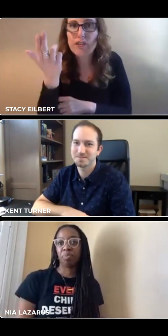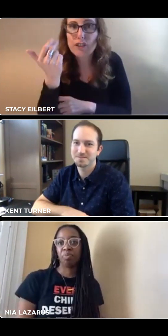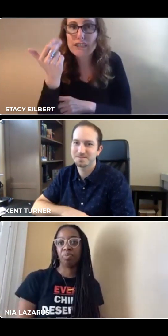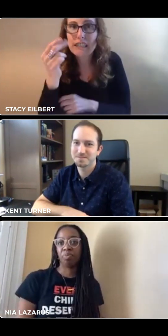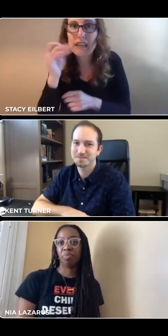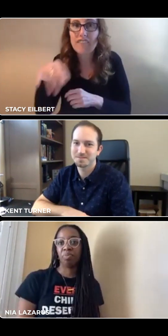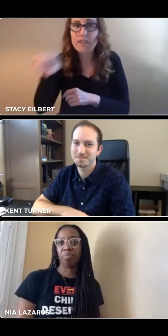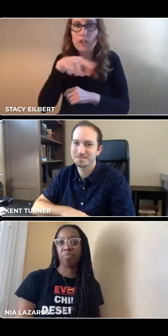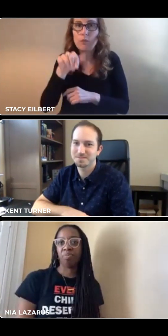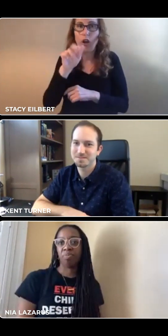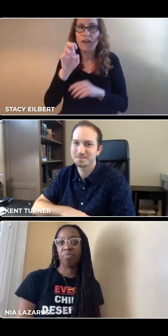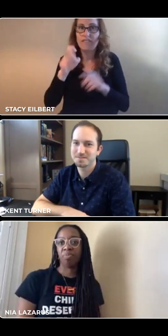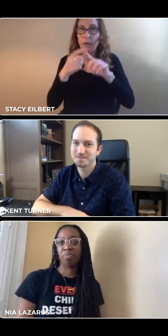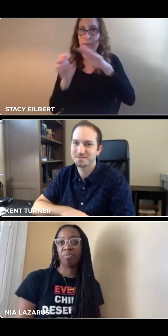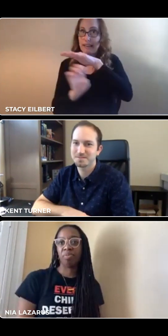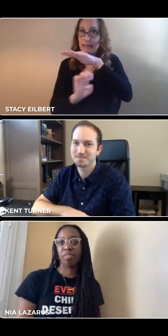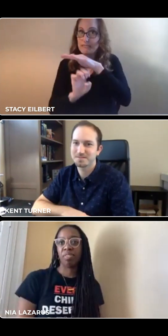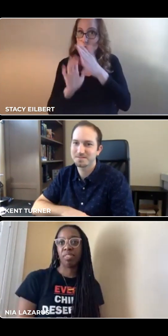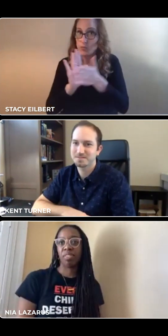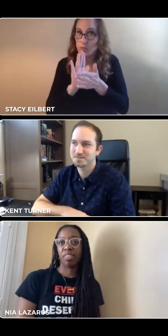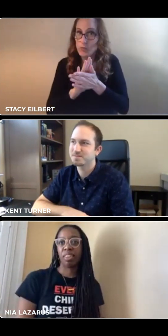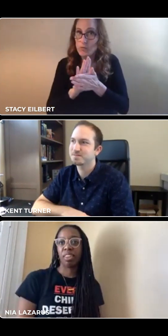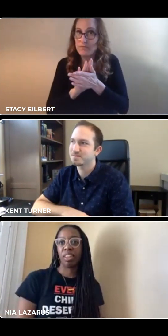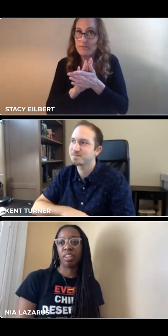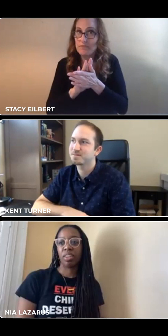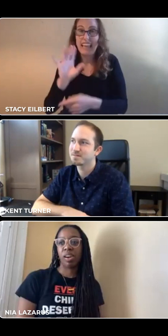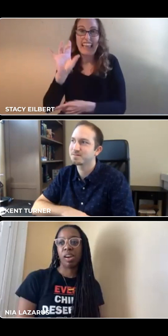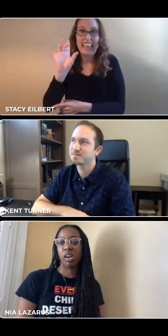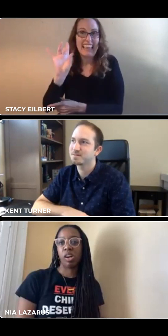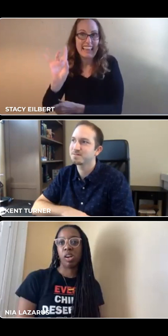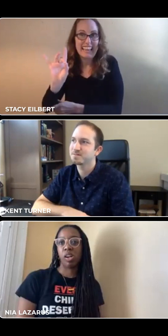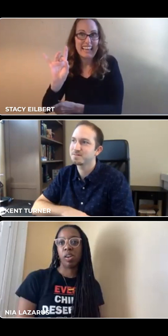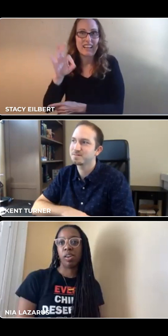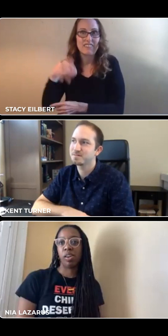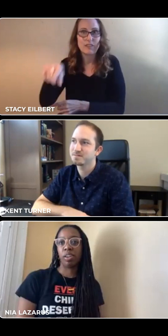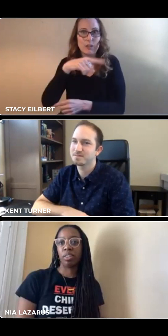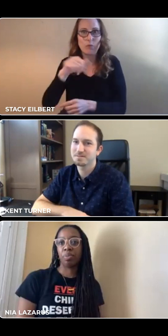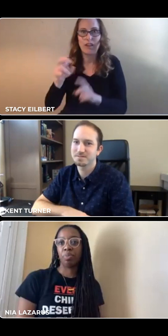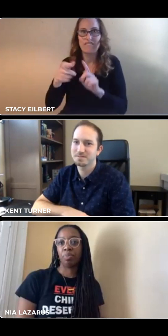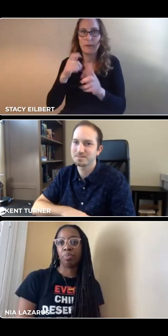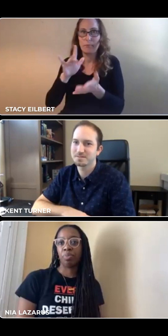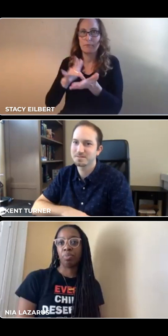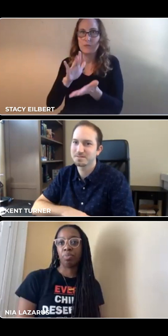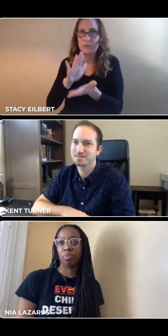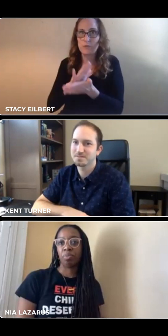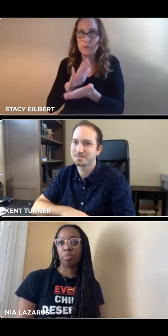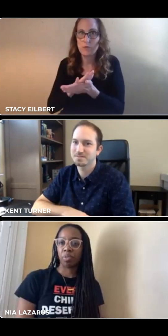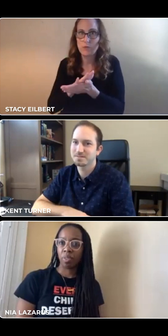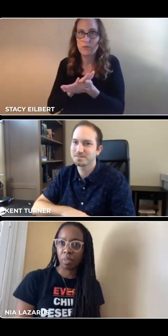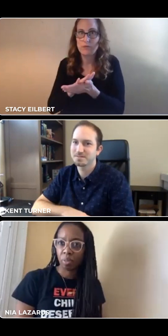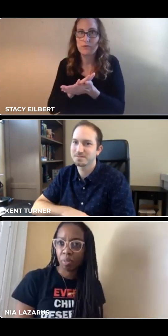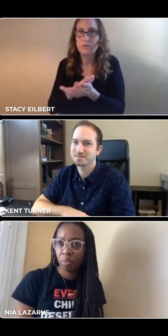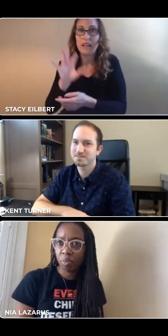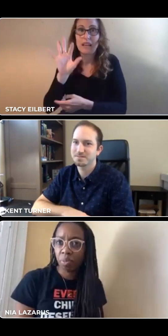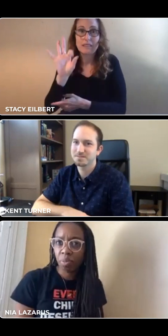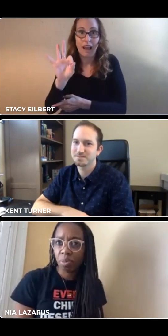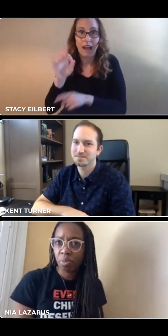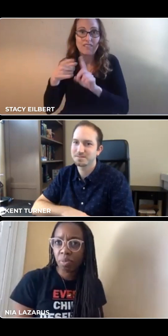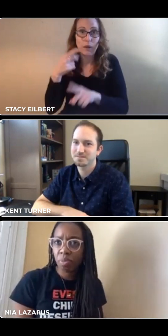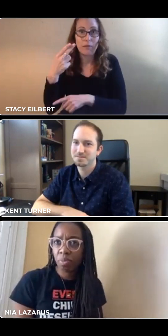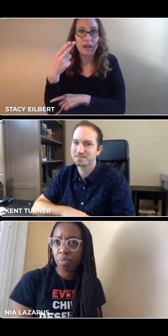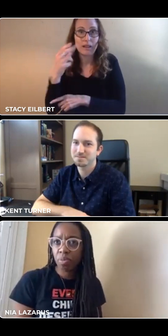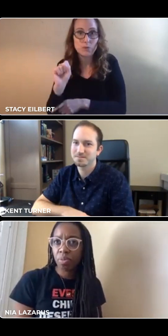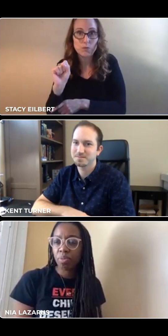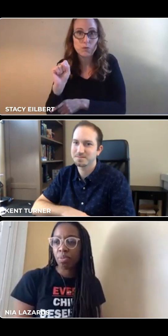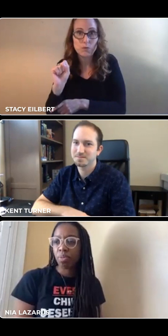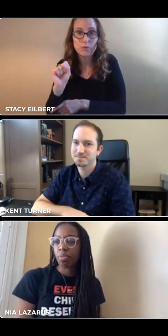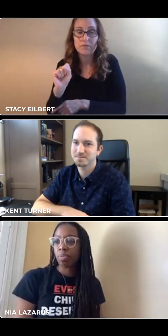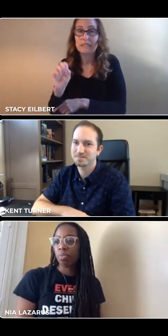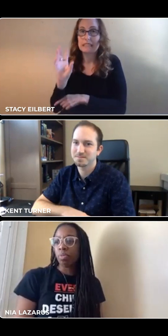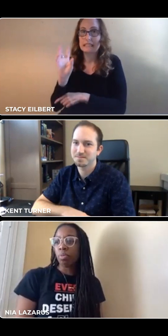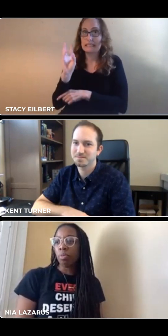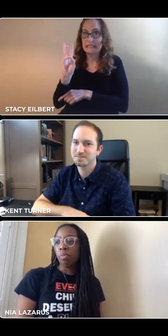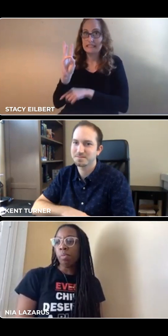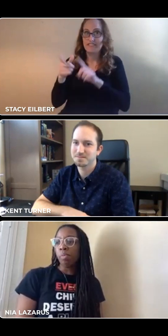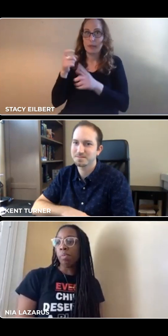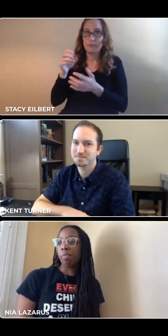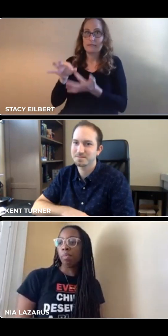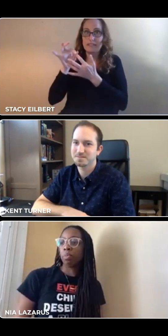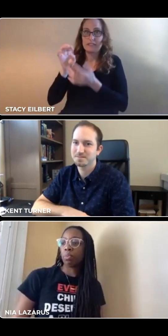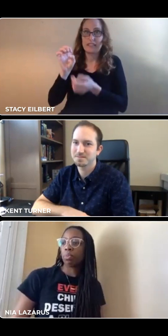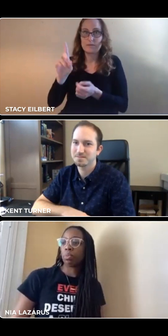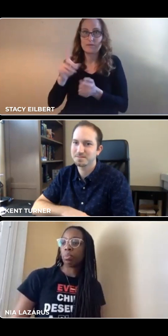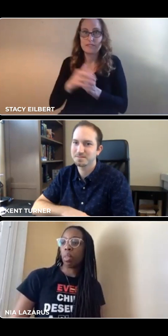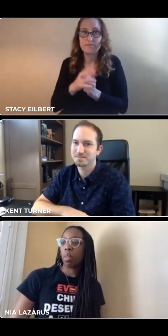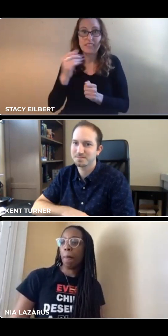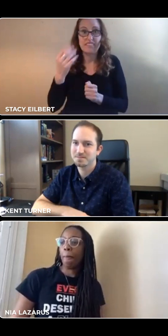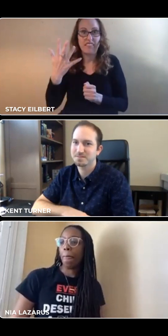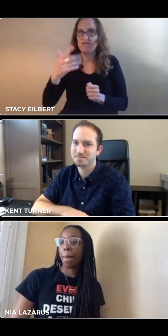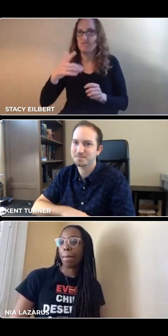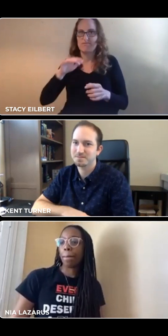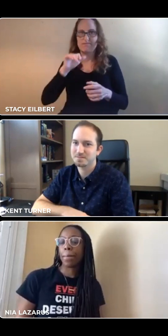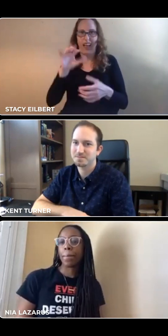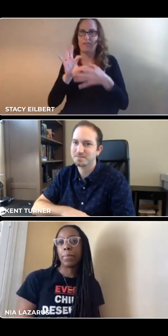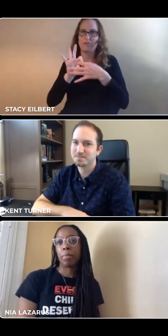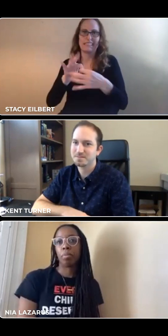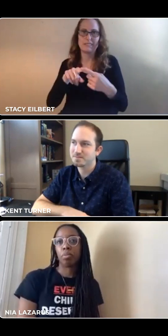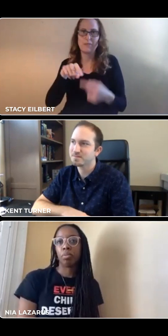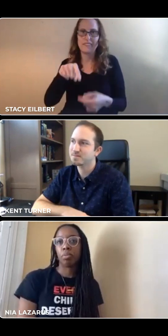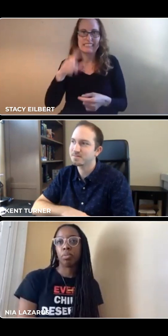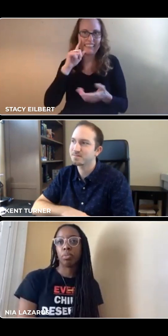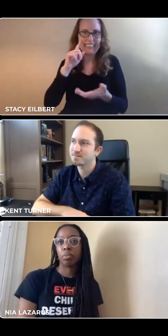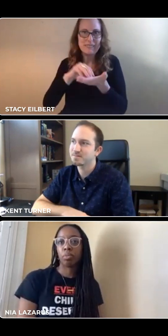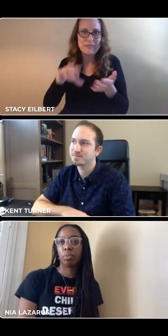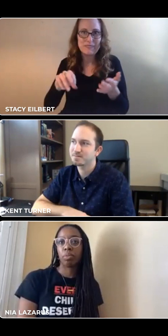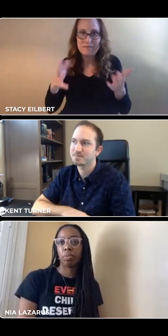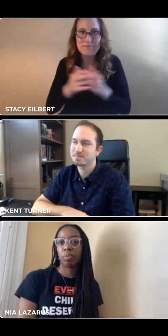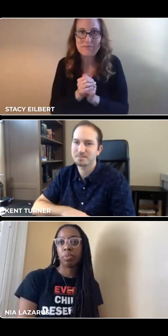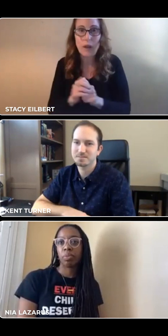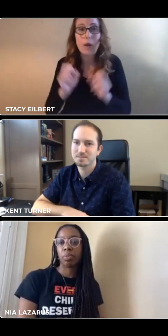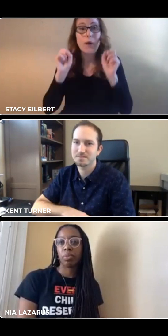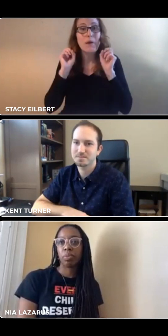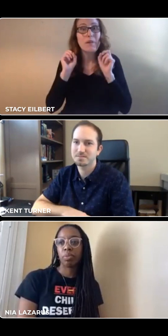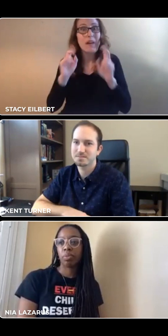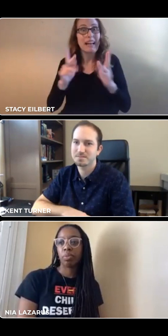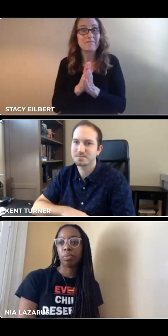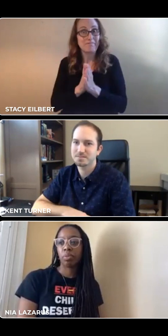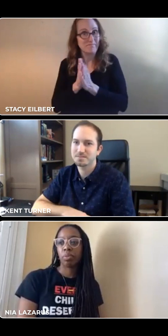at 38%. 13% of you are from elementary schools. 9% from high schools. And 11%, "other."